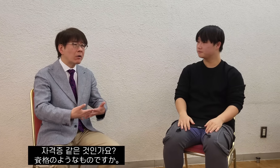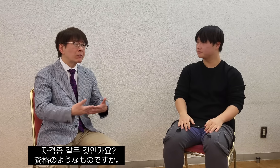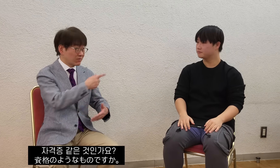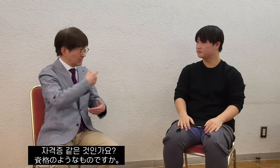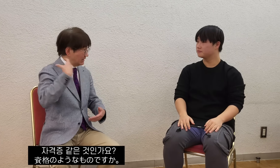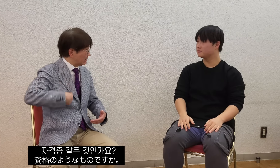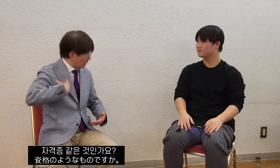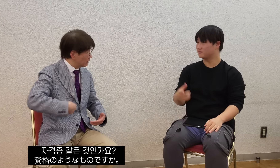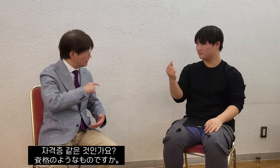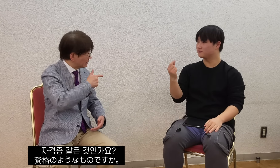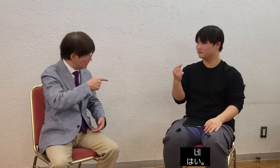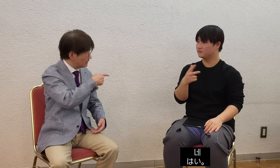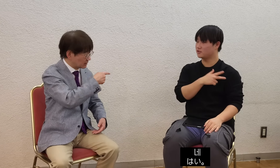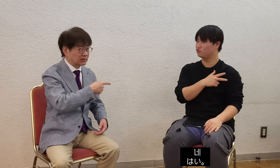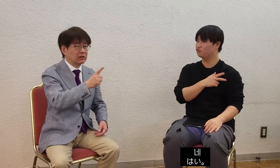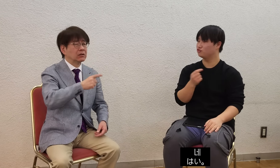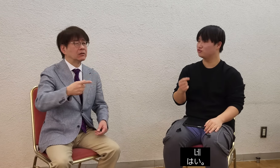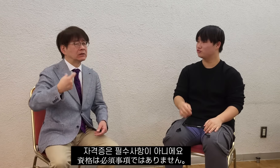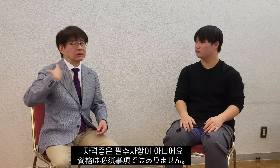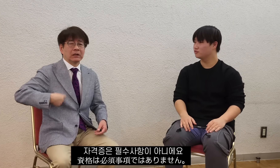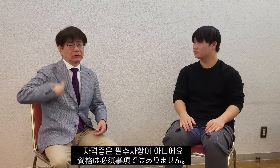Is it like a certificate? - Yeah